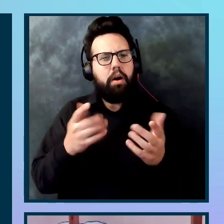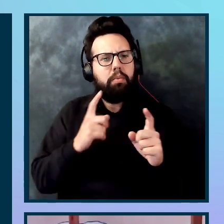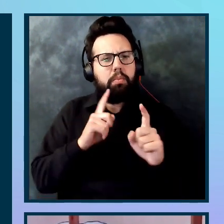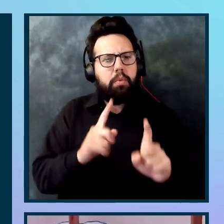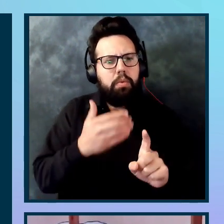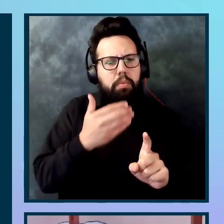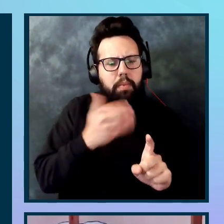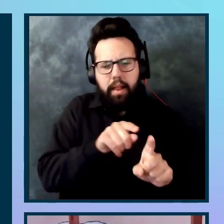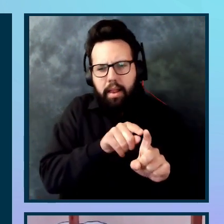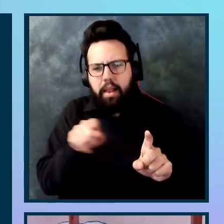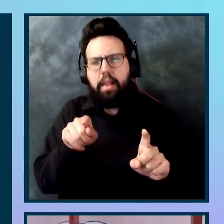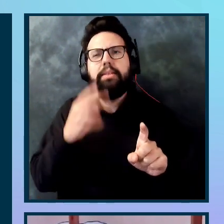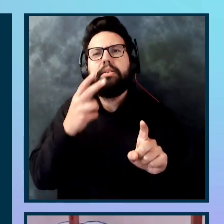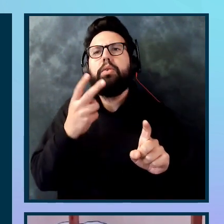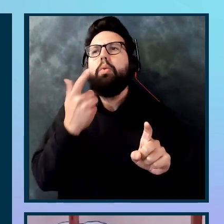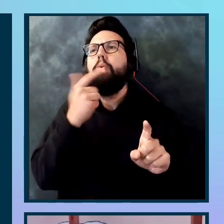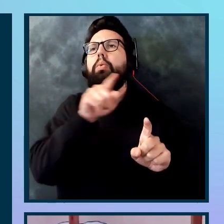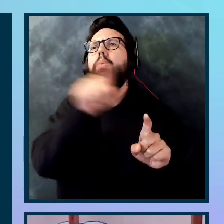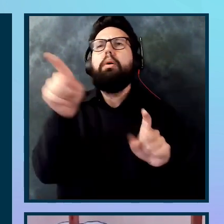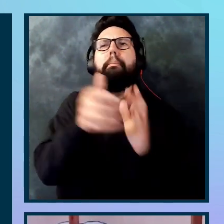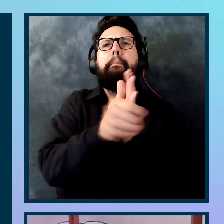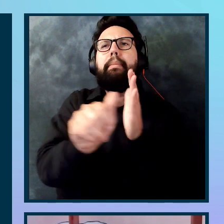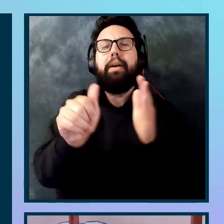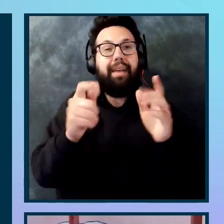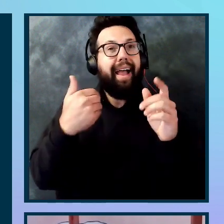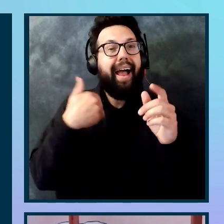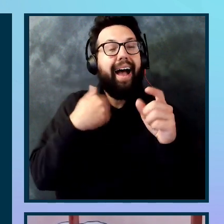so what process were they following to do that development, right?